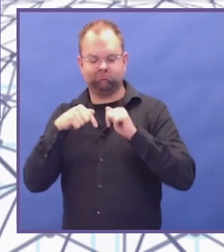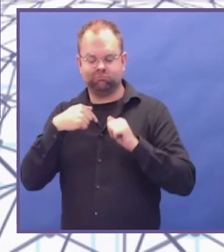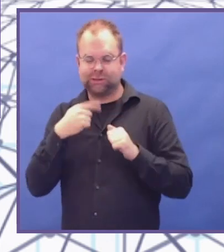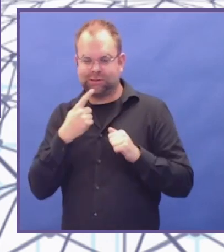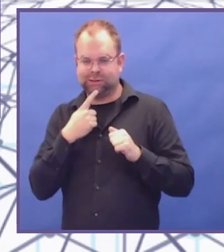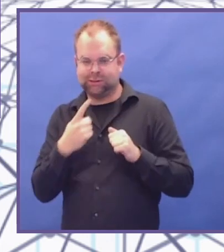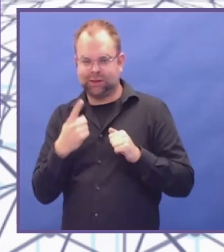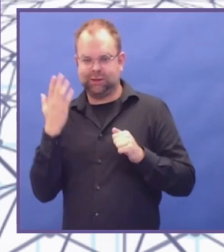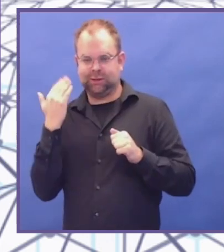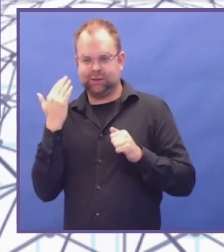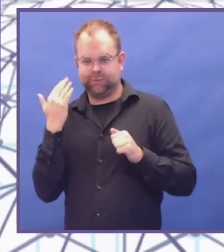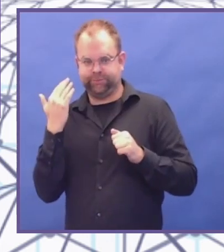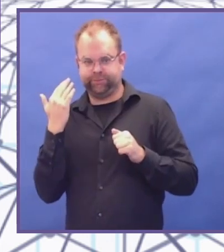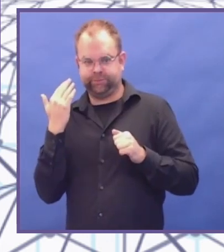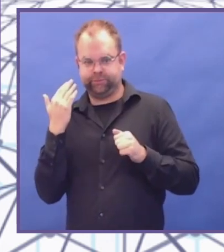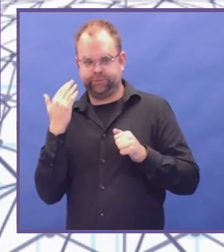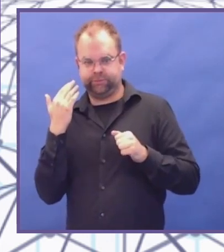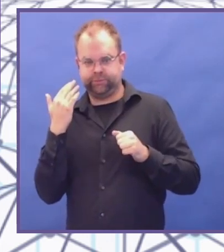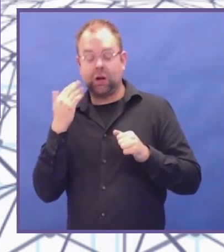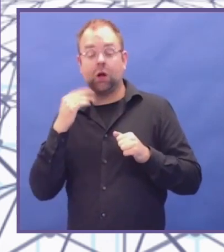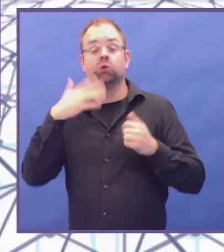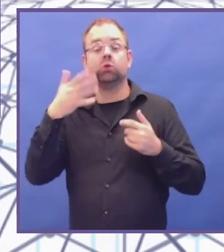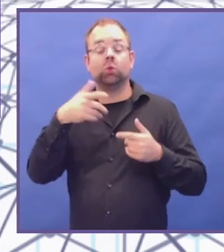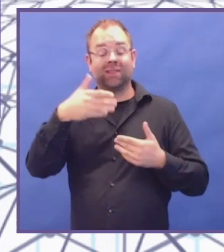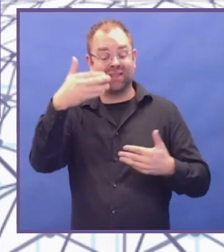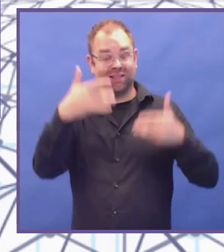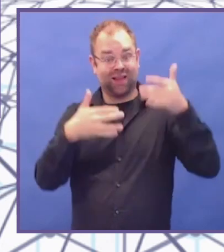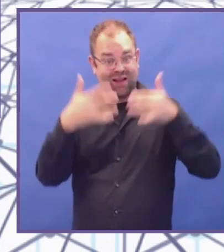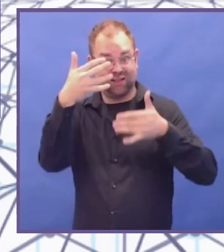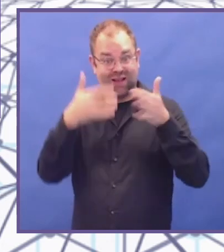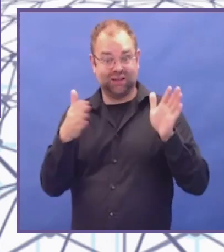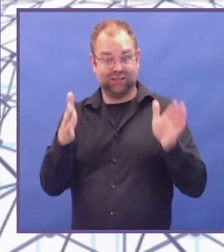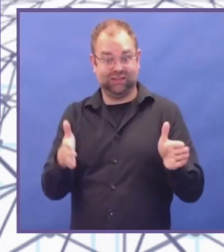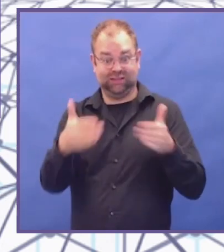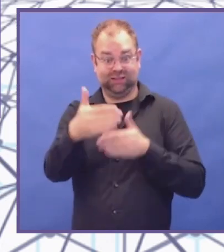being able to directly compare multiple data points. Because you can't observe a trend with